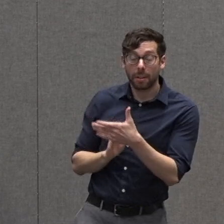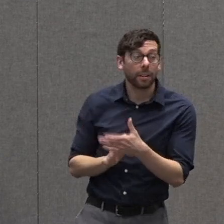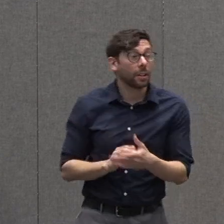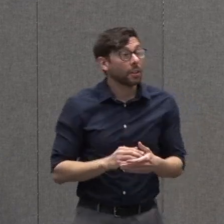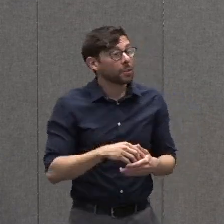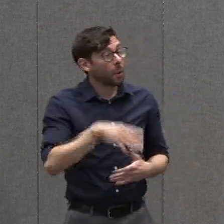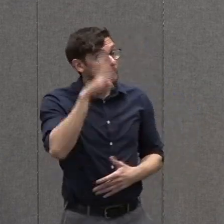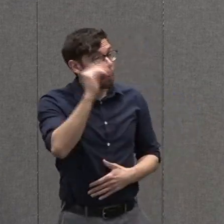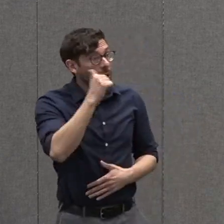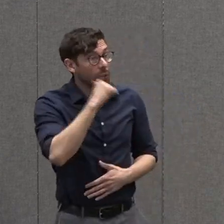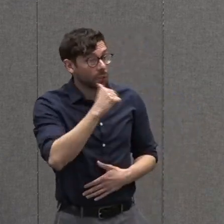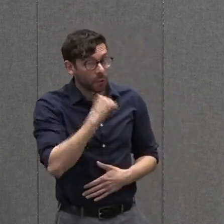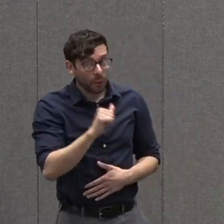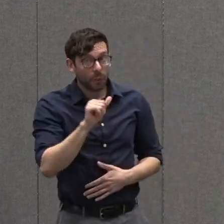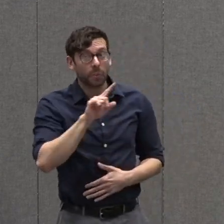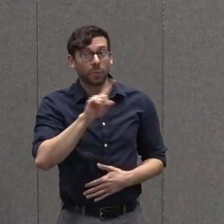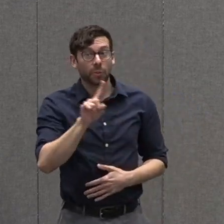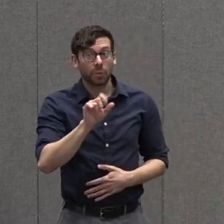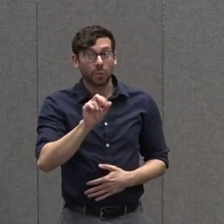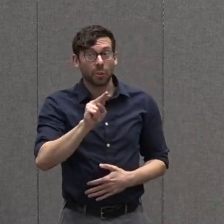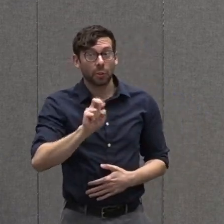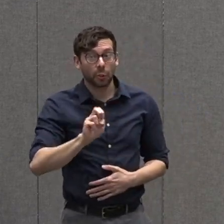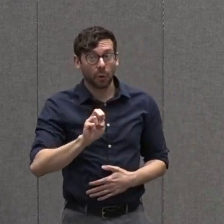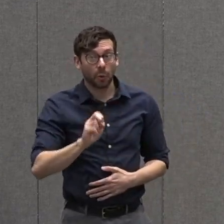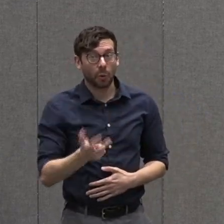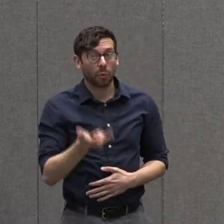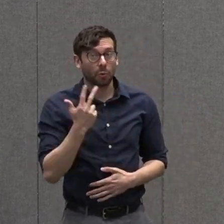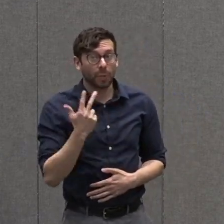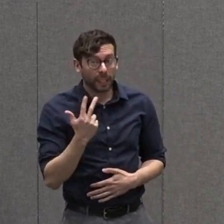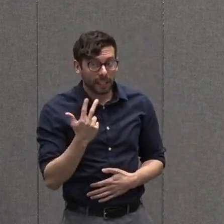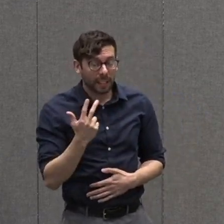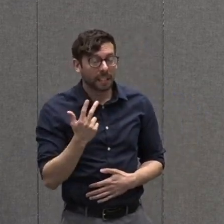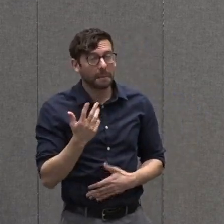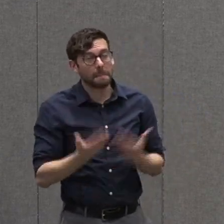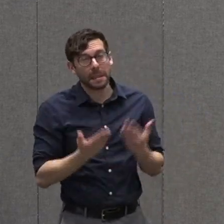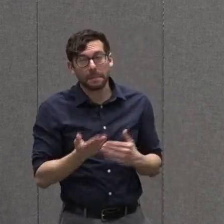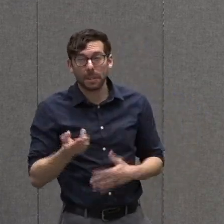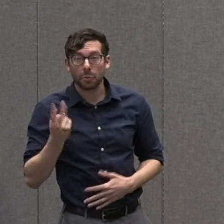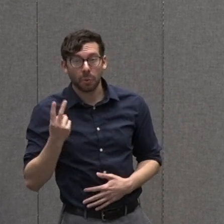you may be sharing space with these, this type of rattlesnake.